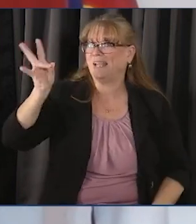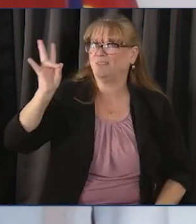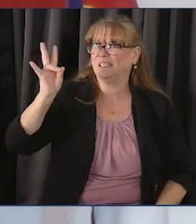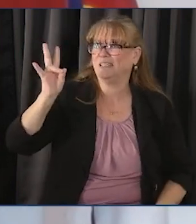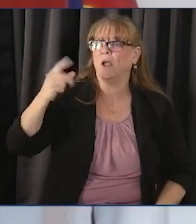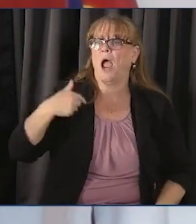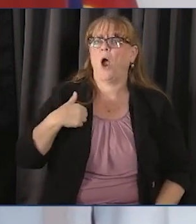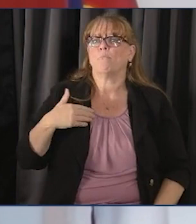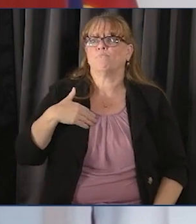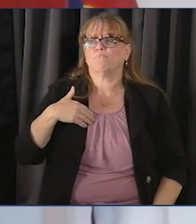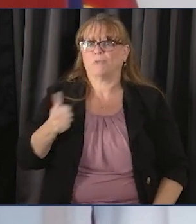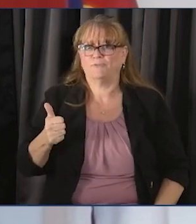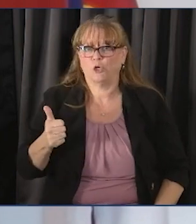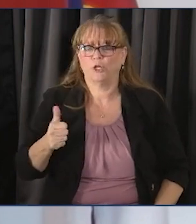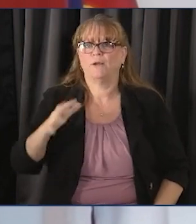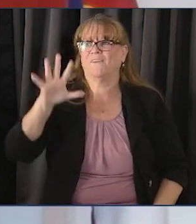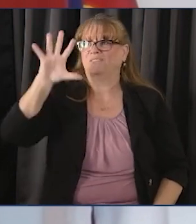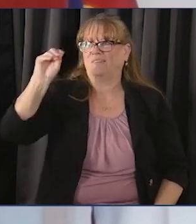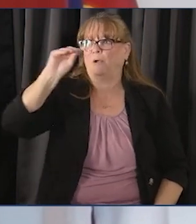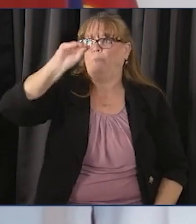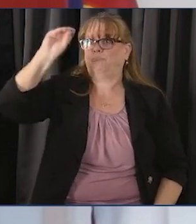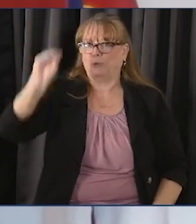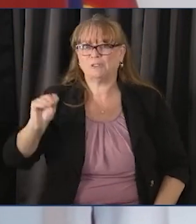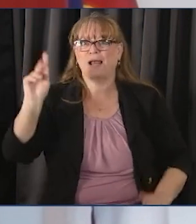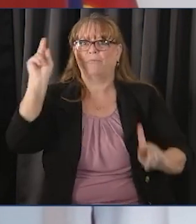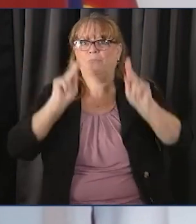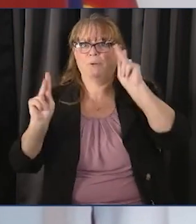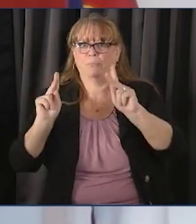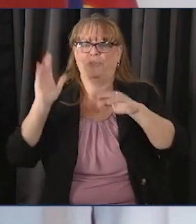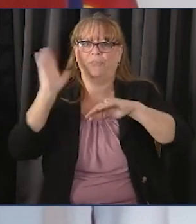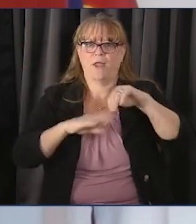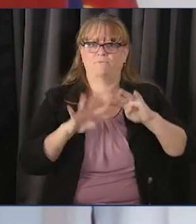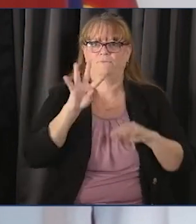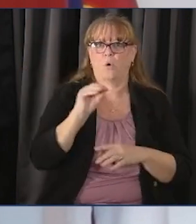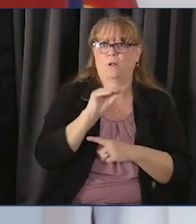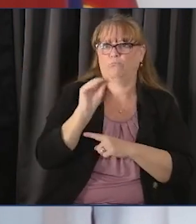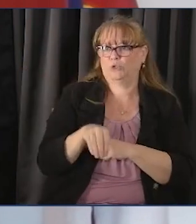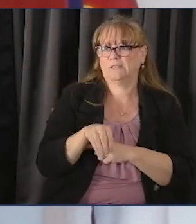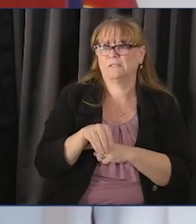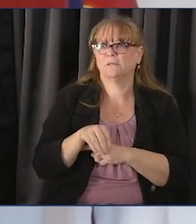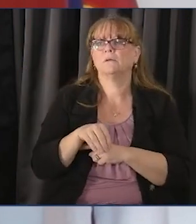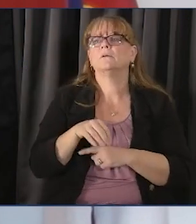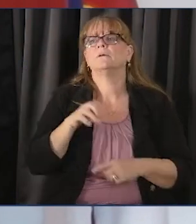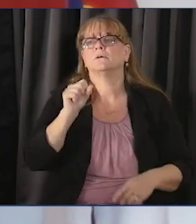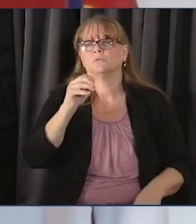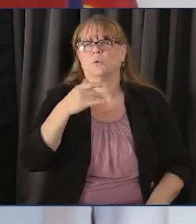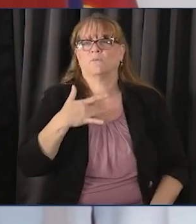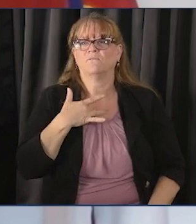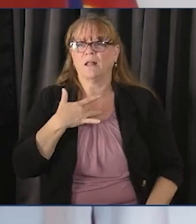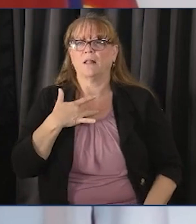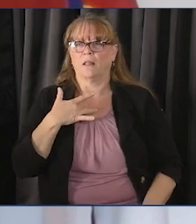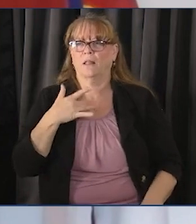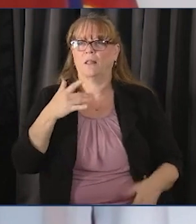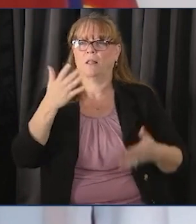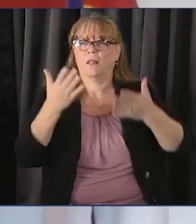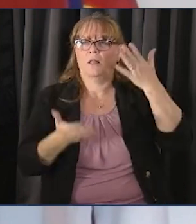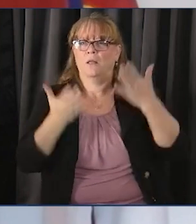estimates that can occur by the end of February. If there is increased supply, which we certainly hope there is either Madonna or Pfizer or